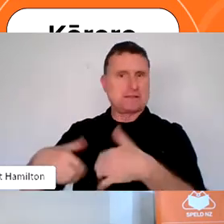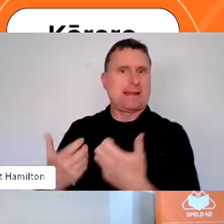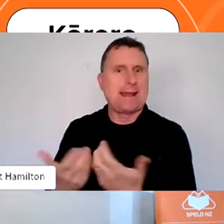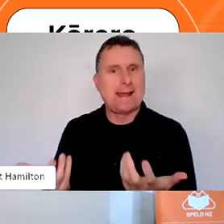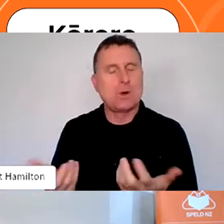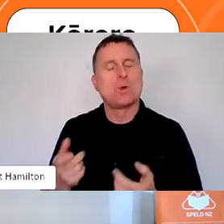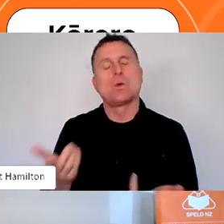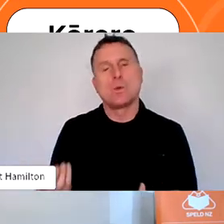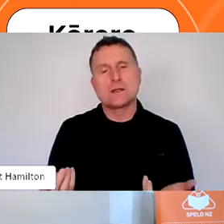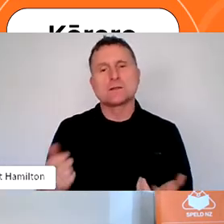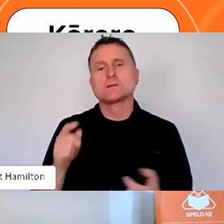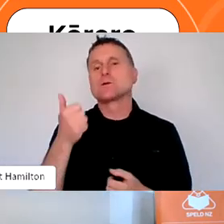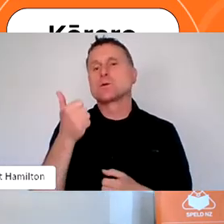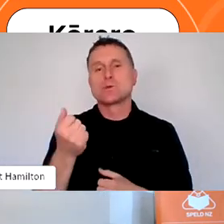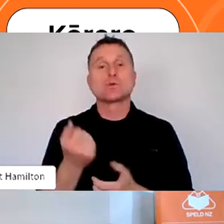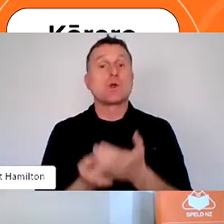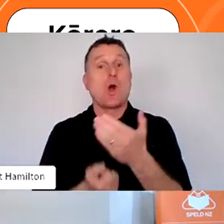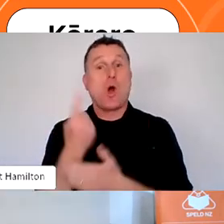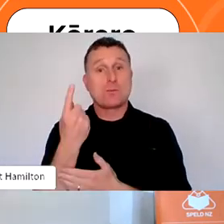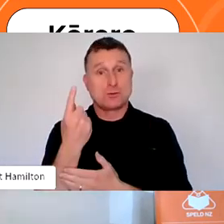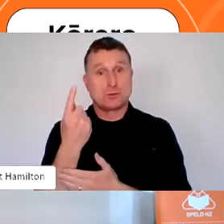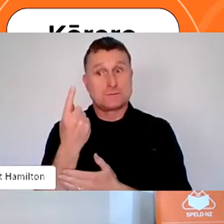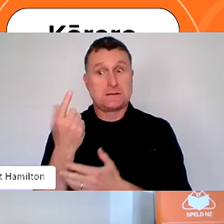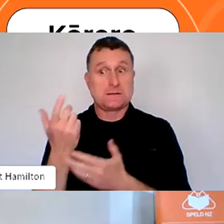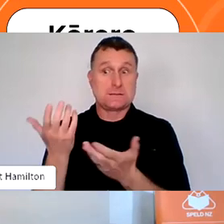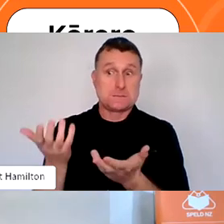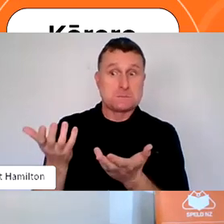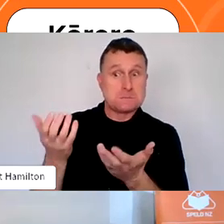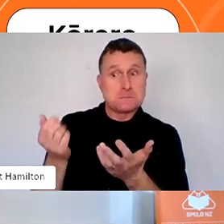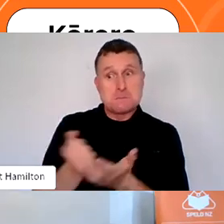perfect opportunity to really have that be the starting point for